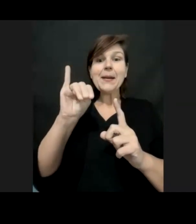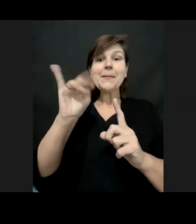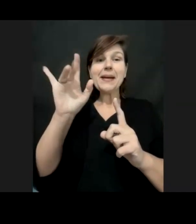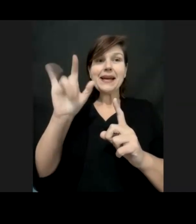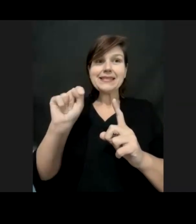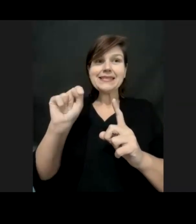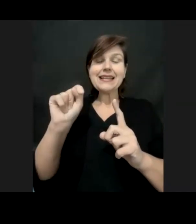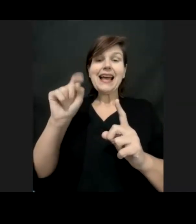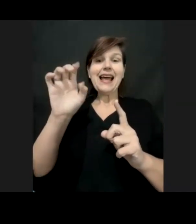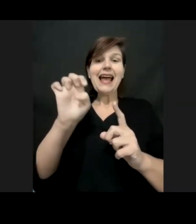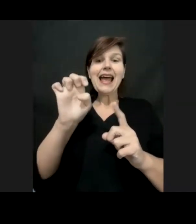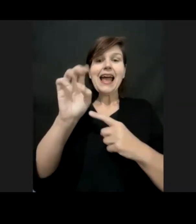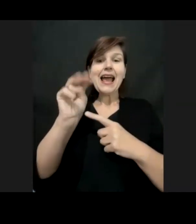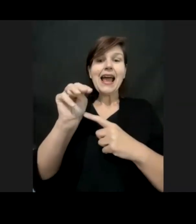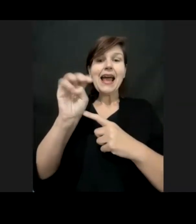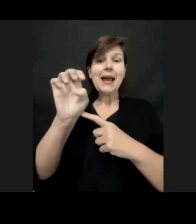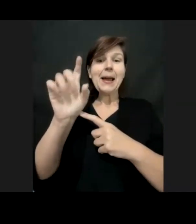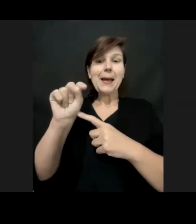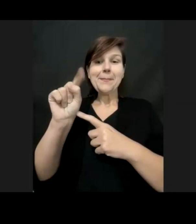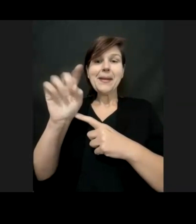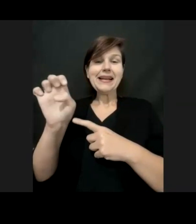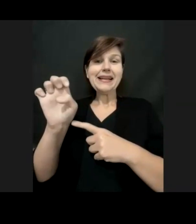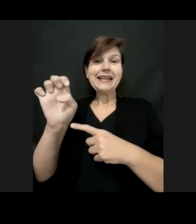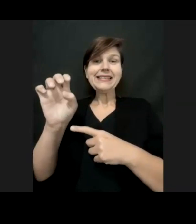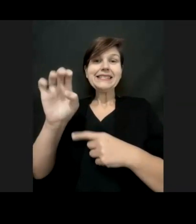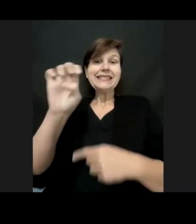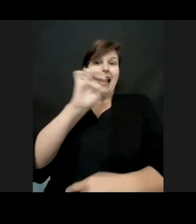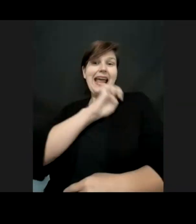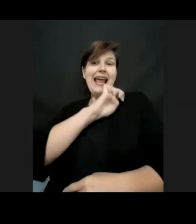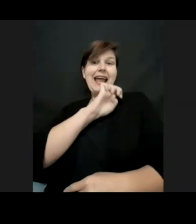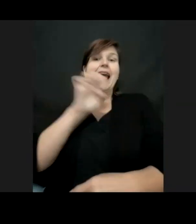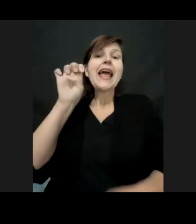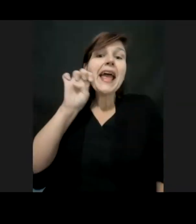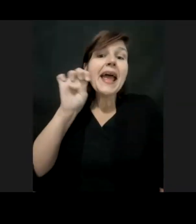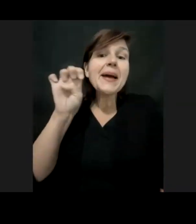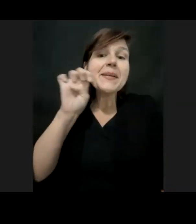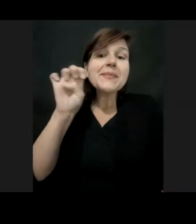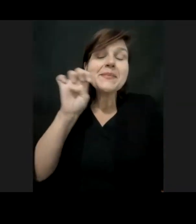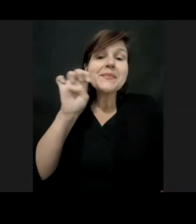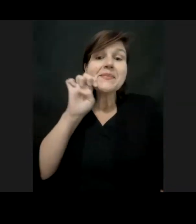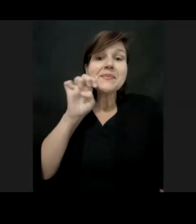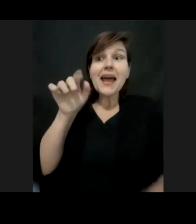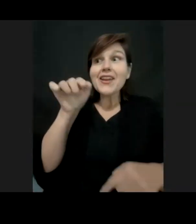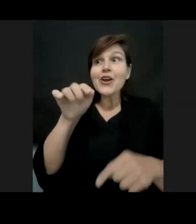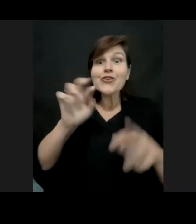Ha! Are you ready, Emmett? This is for you, Emmett! Are you ready? Steady? Let’s go!